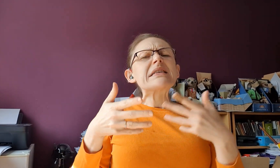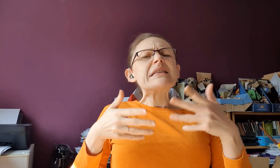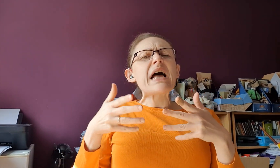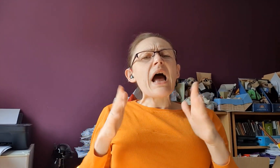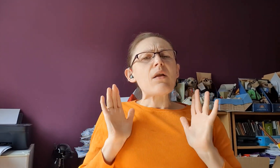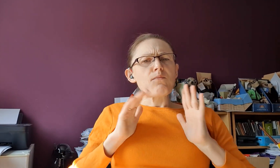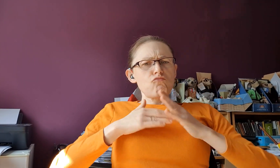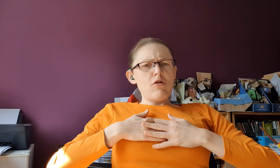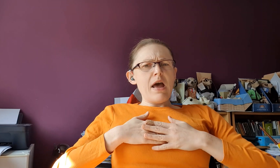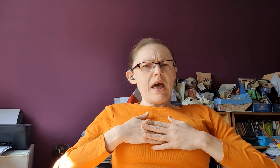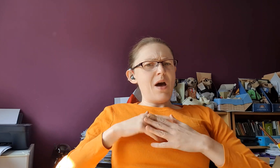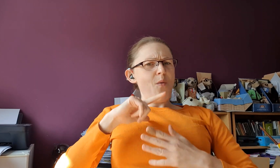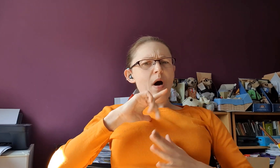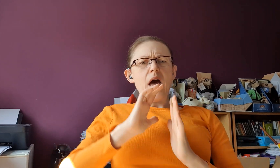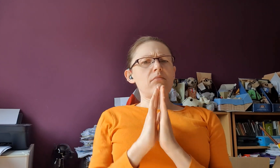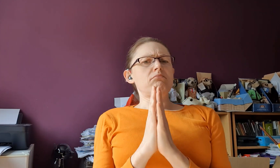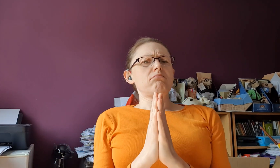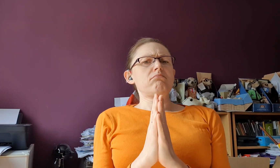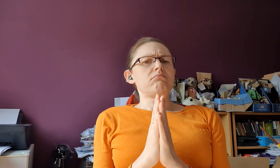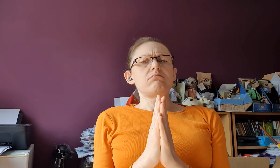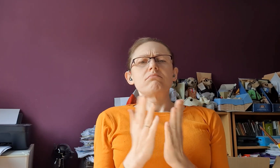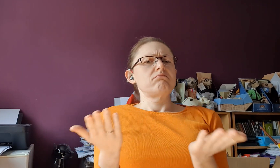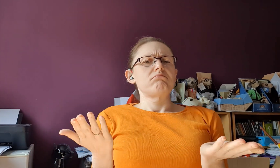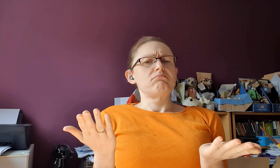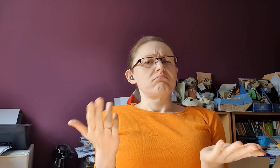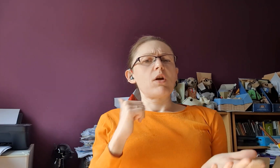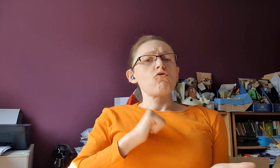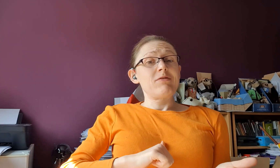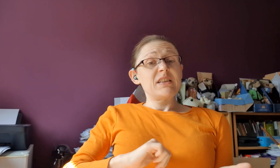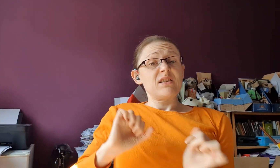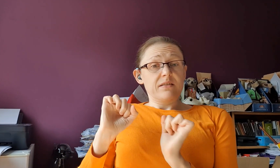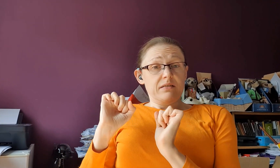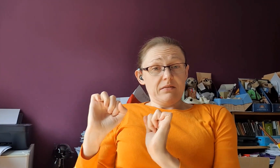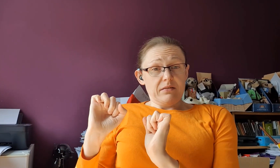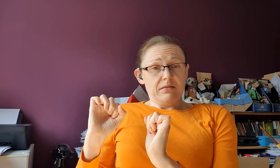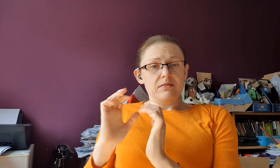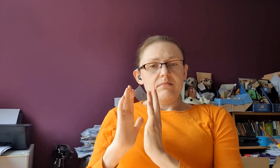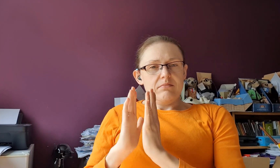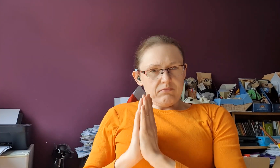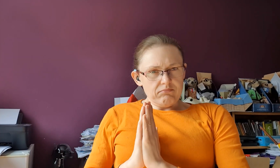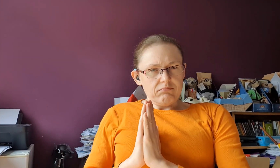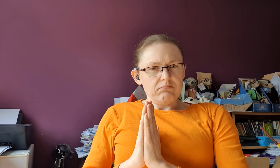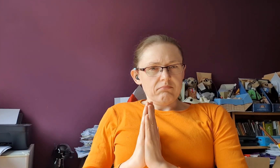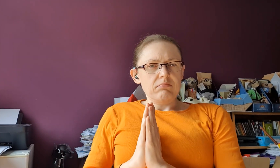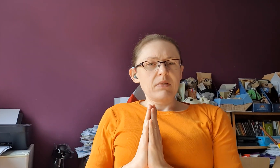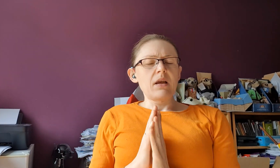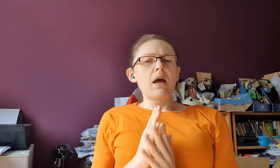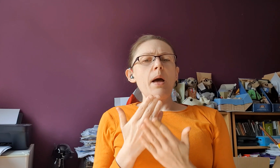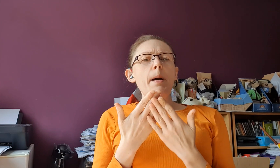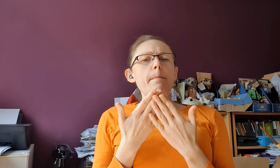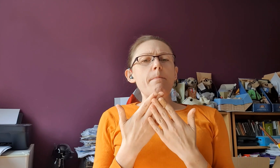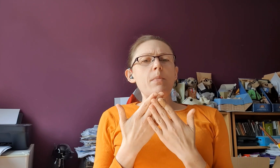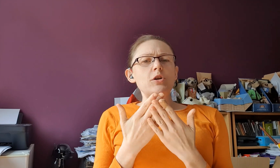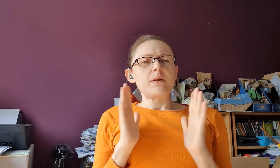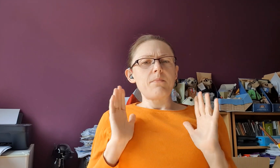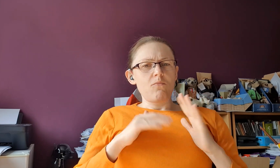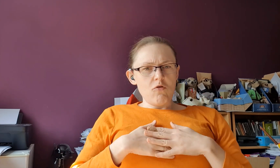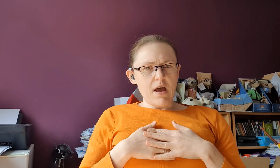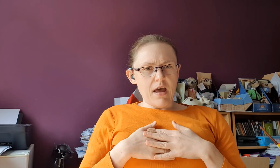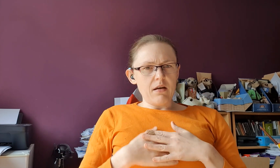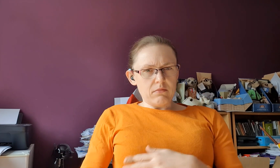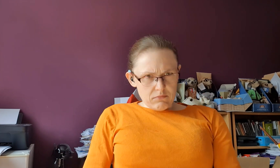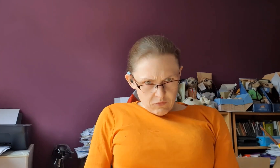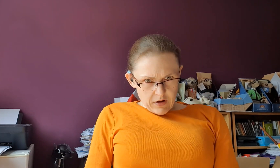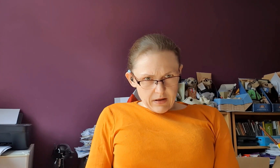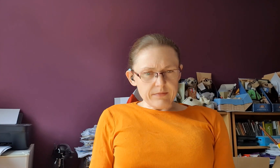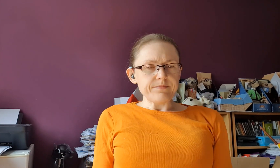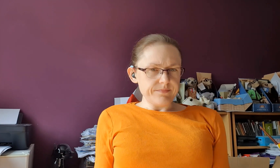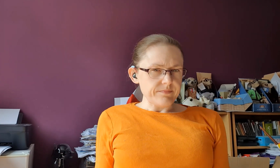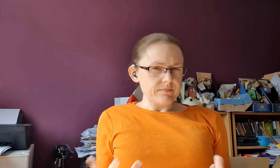Islam uses a different sign for prayer than Christianity.